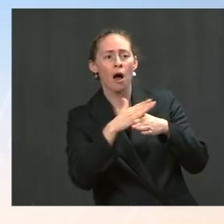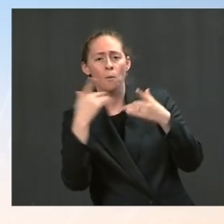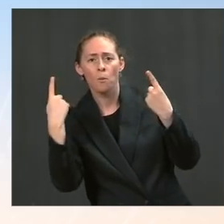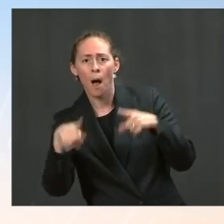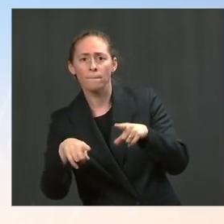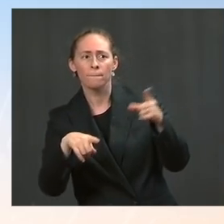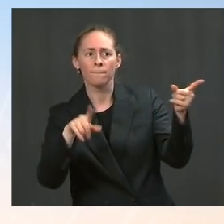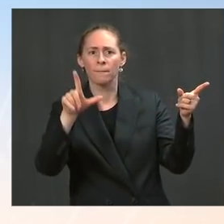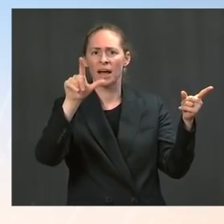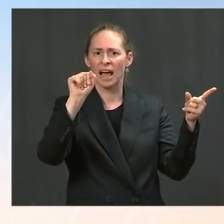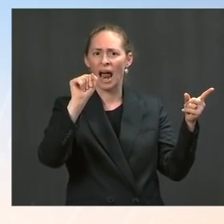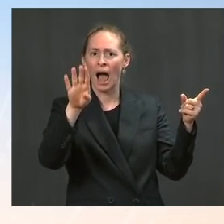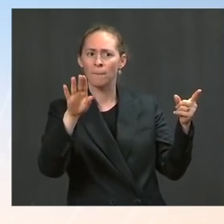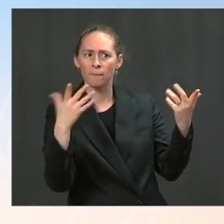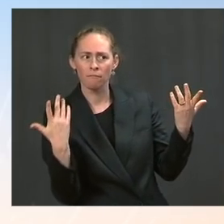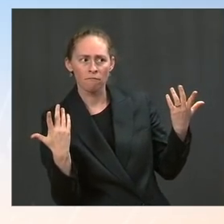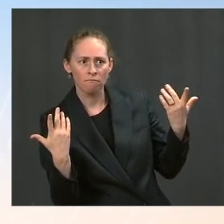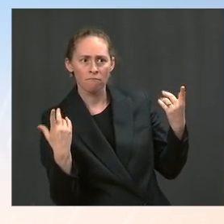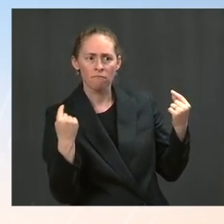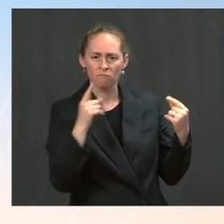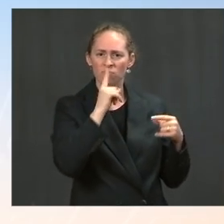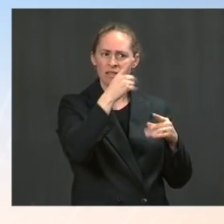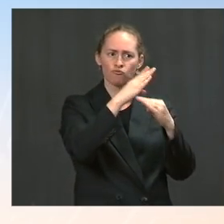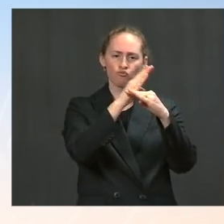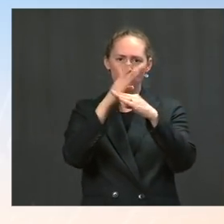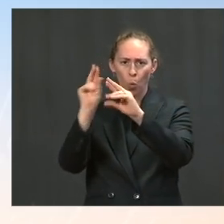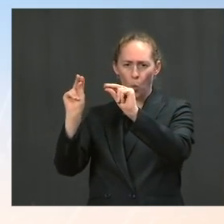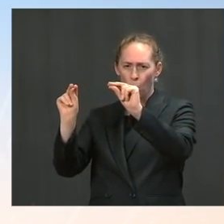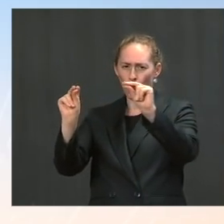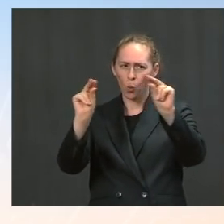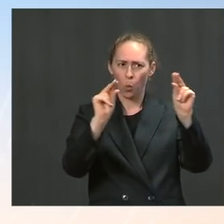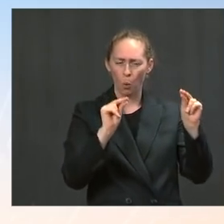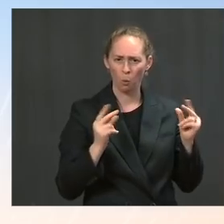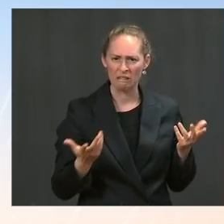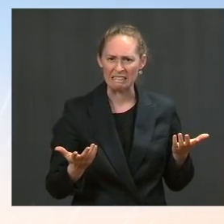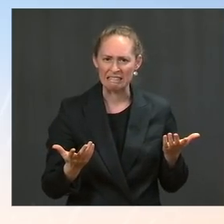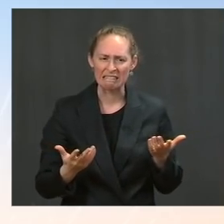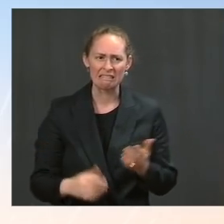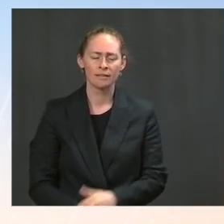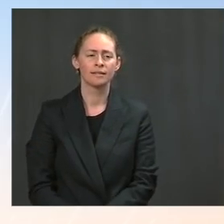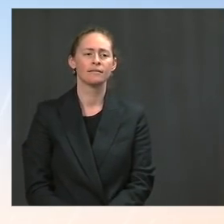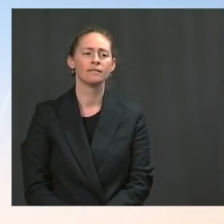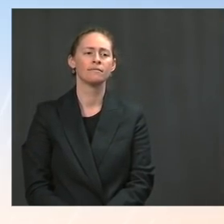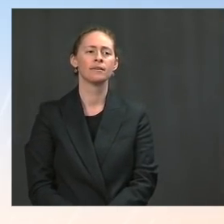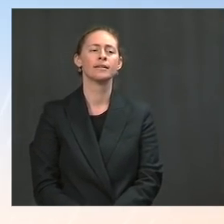about misinformation coming from voices in China about, certainly, the origins,